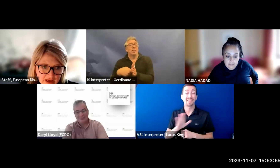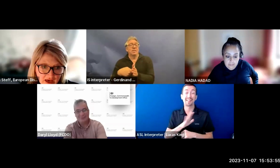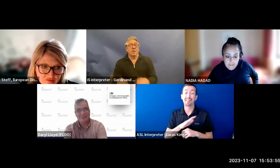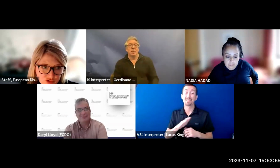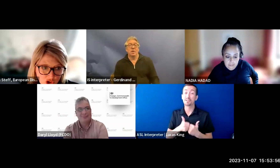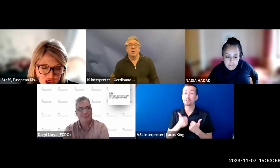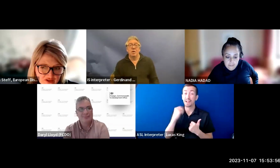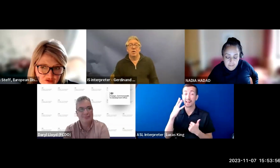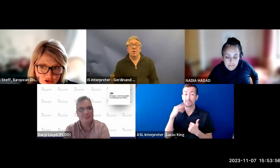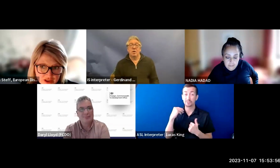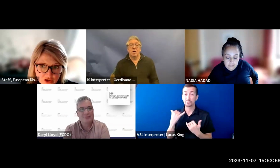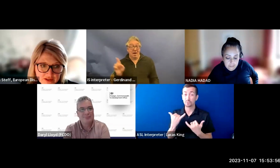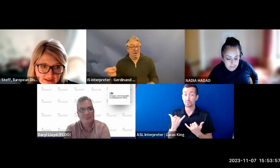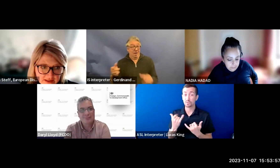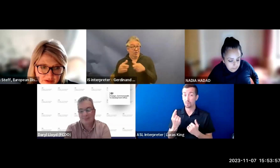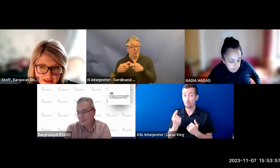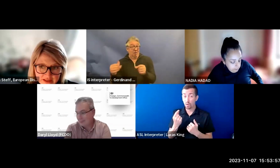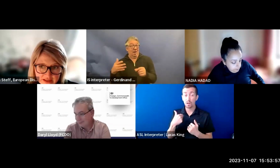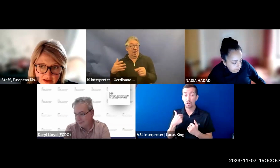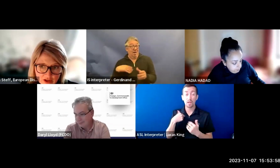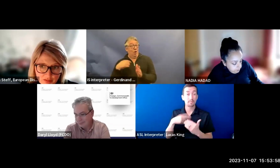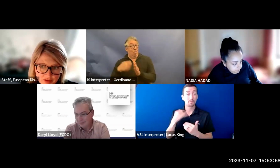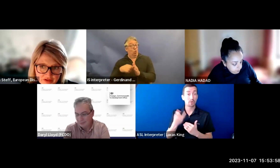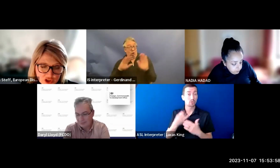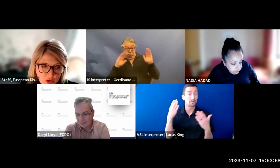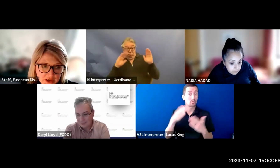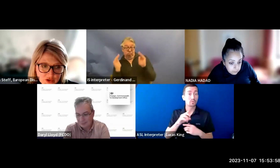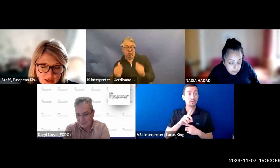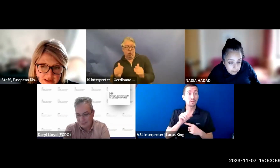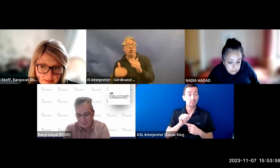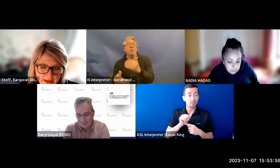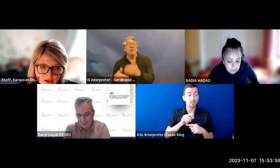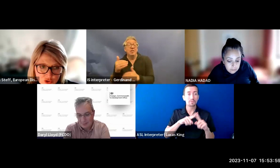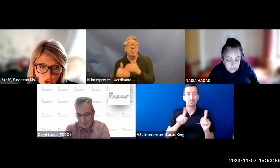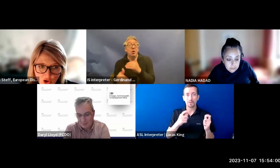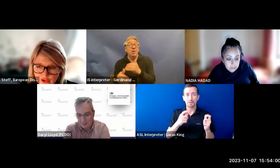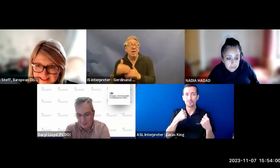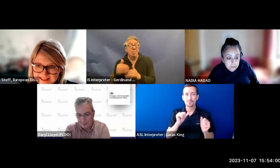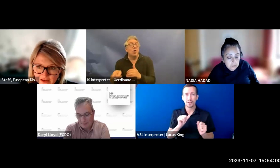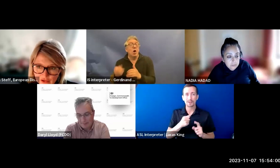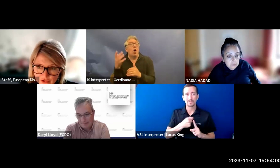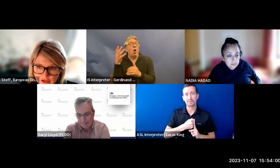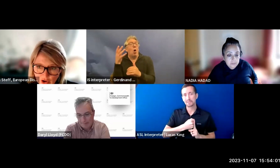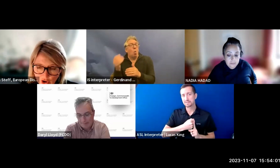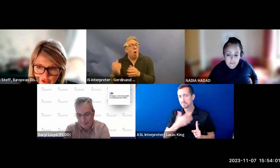We have a project focusing on disability, but they're trying to expand to other sectors